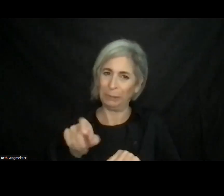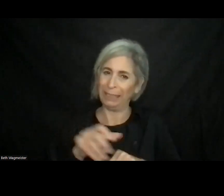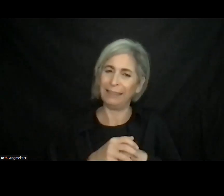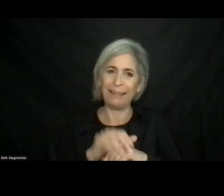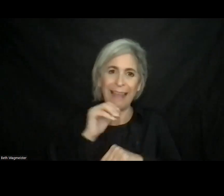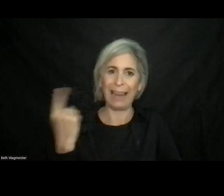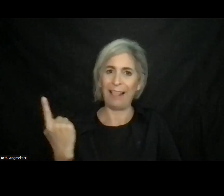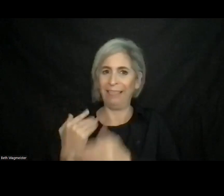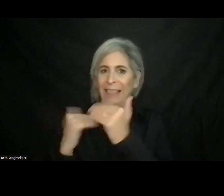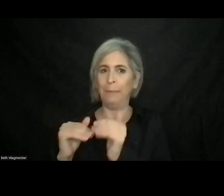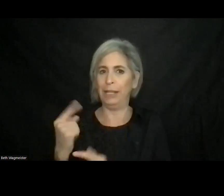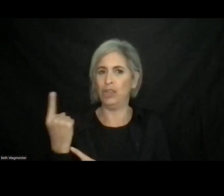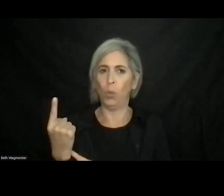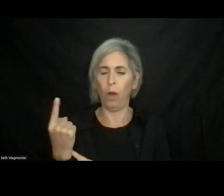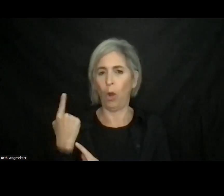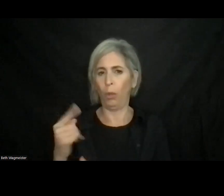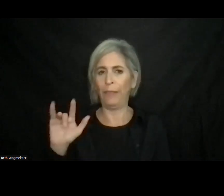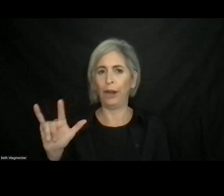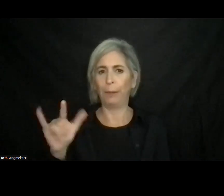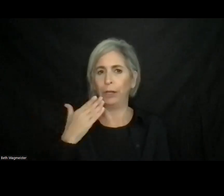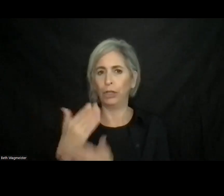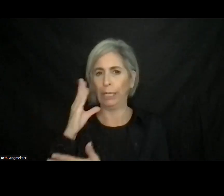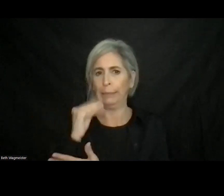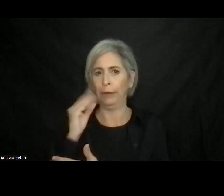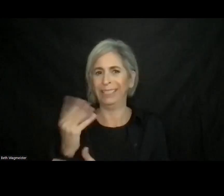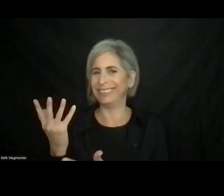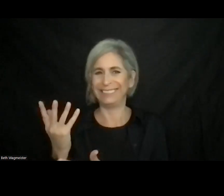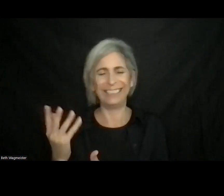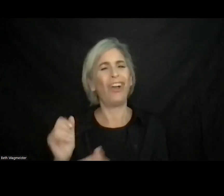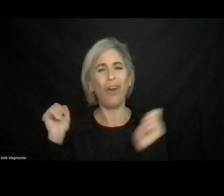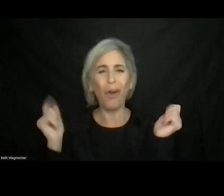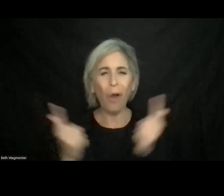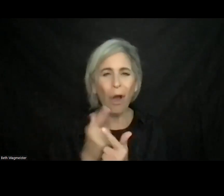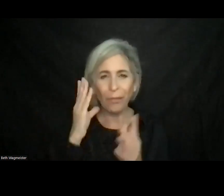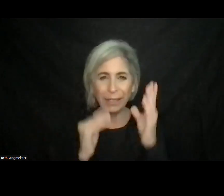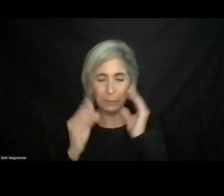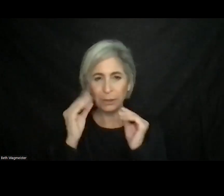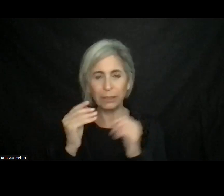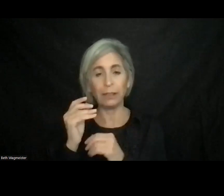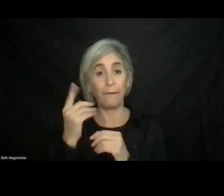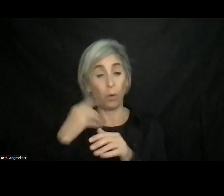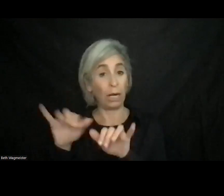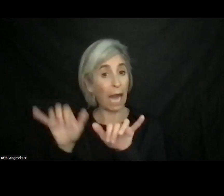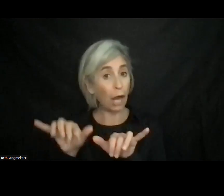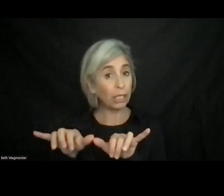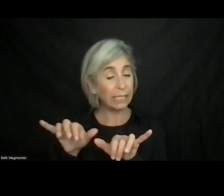All the experience. And the consideration of not only for architects or not only for technicians,